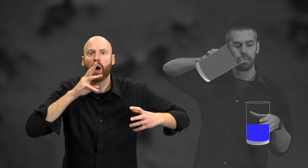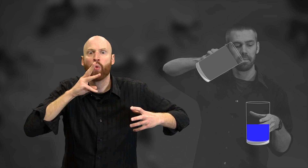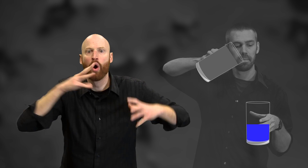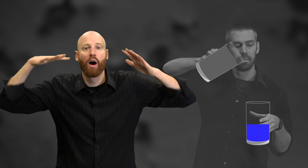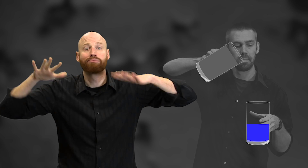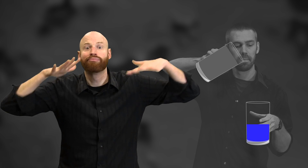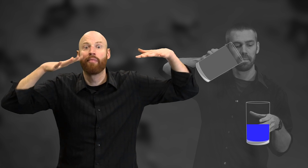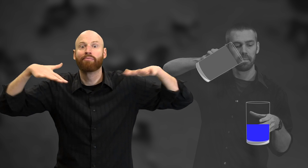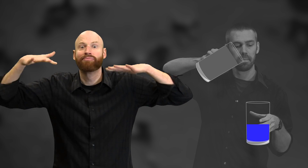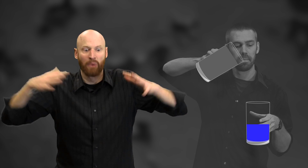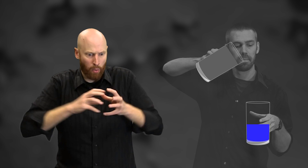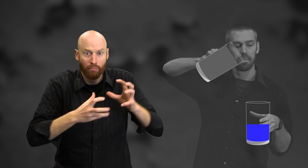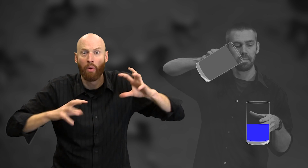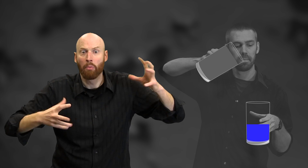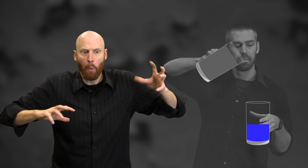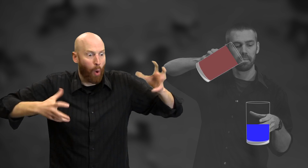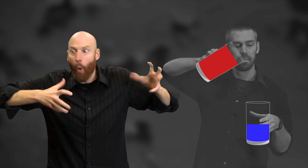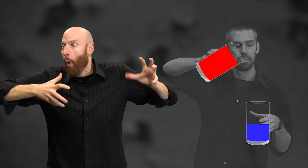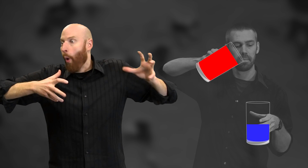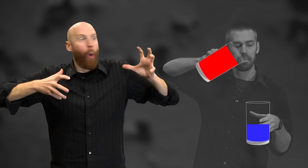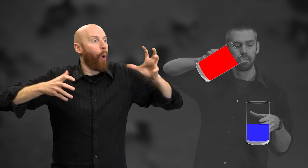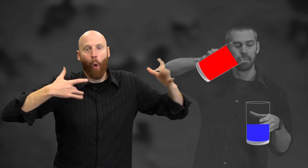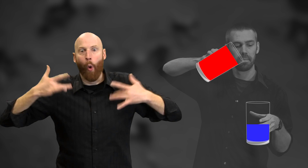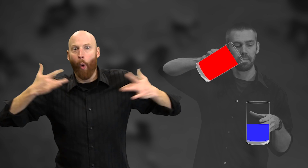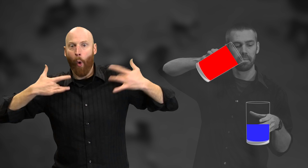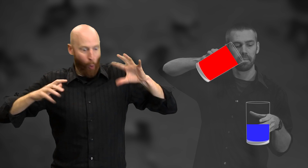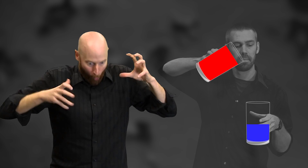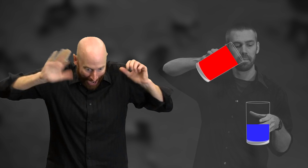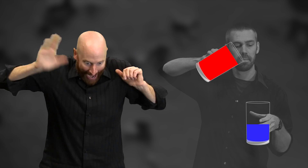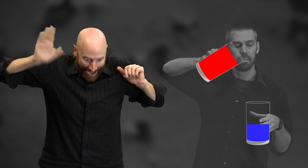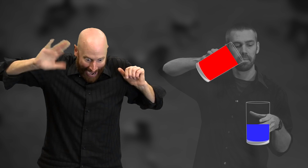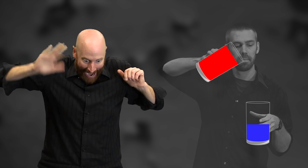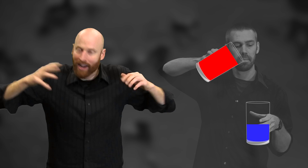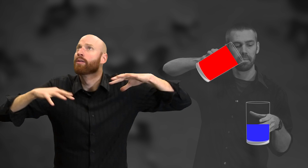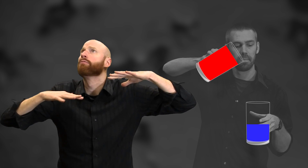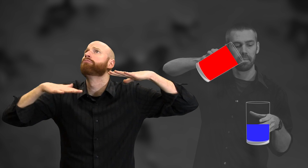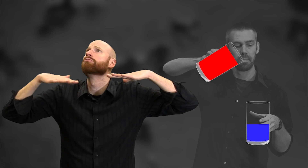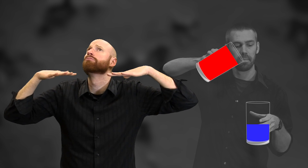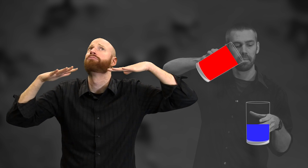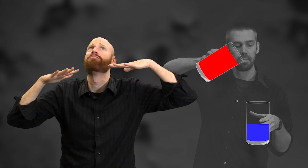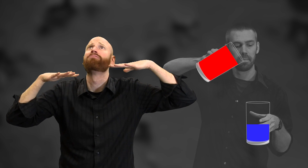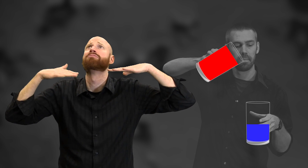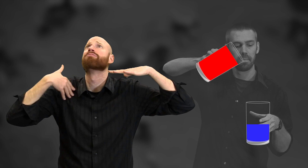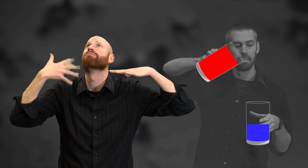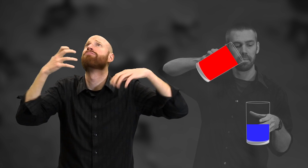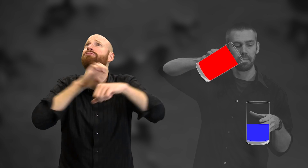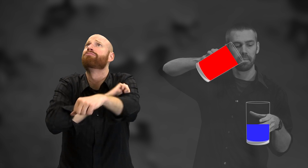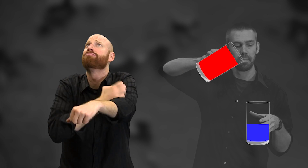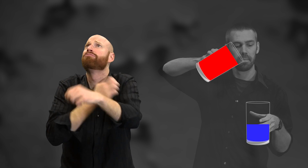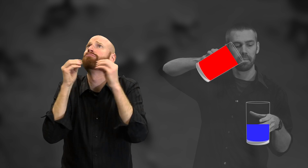A cup of hot water molecules racing, hot water greets cold water. Hello there! I want more energy.